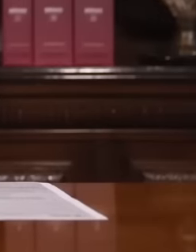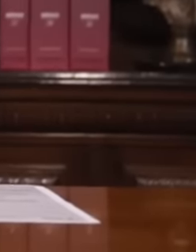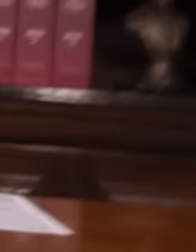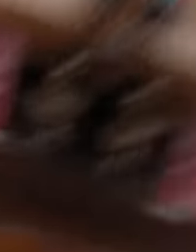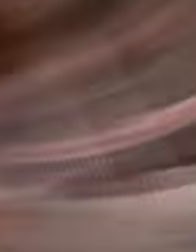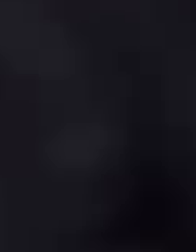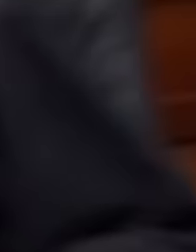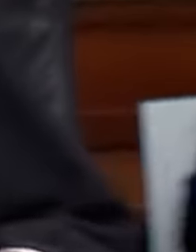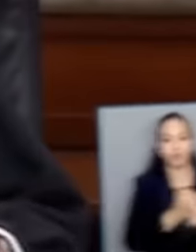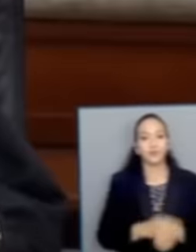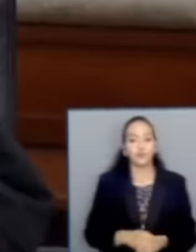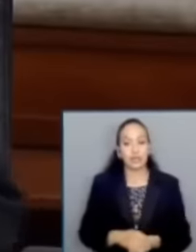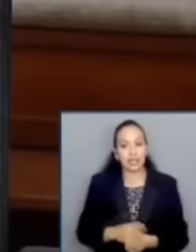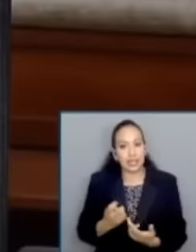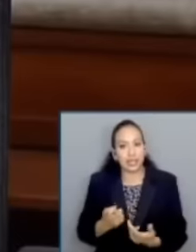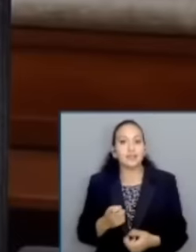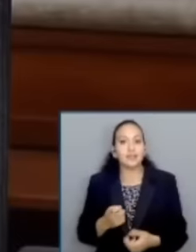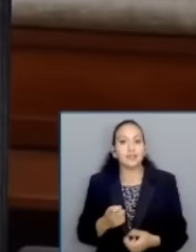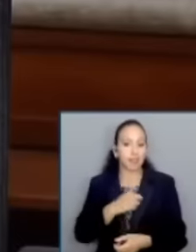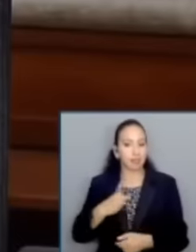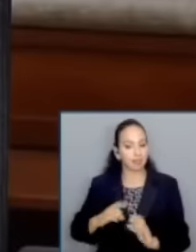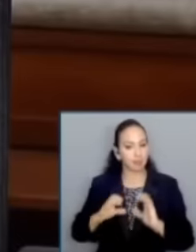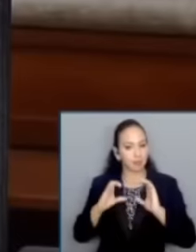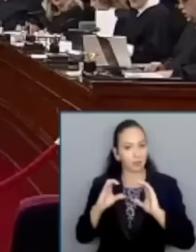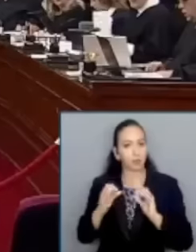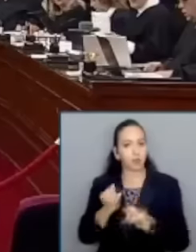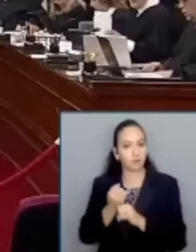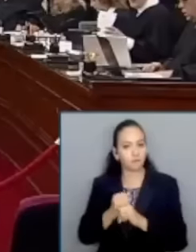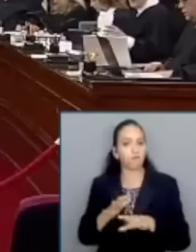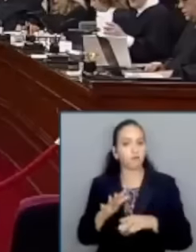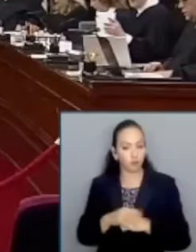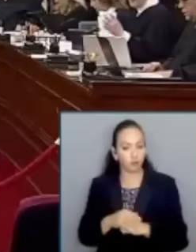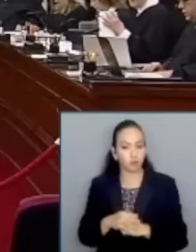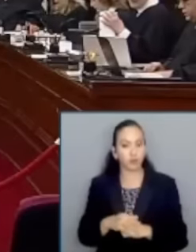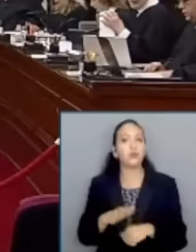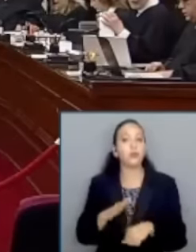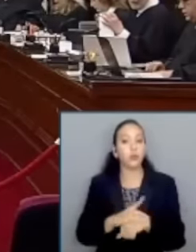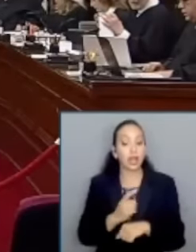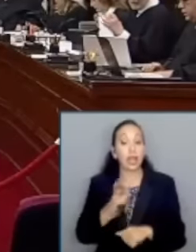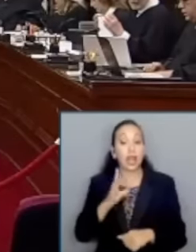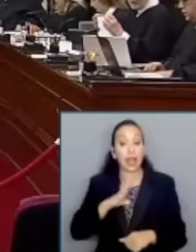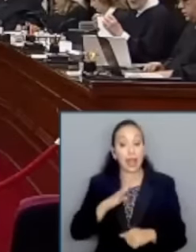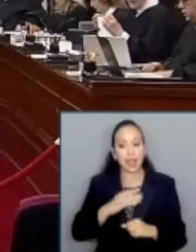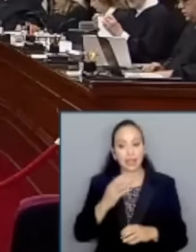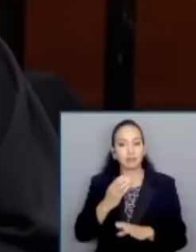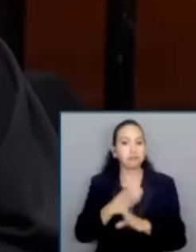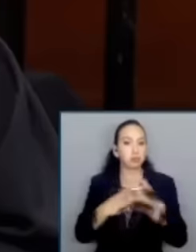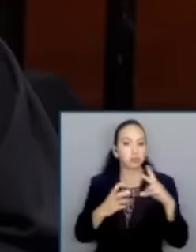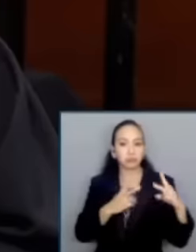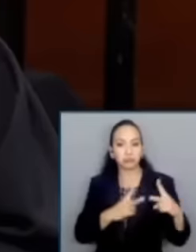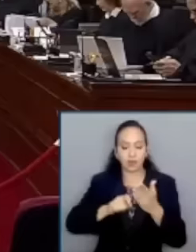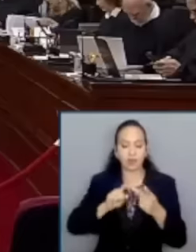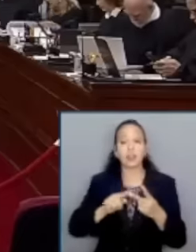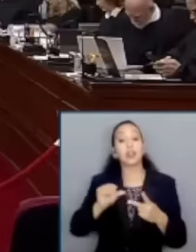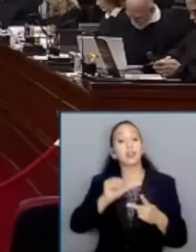for the judiciary of the federation. This government body has the best paid employees